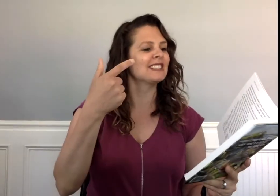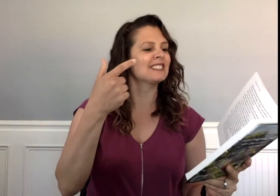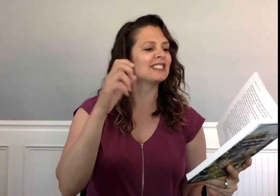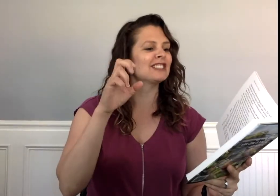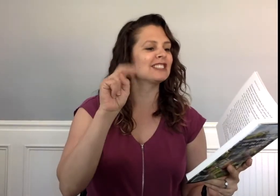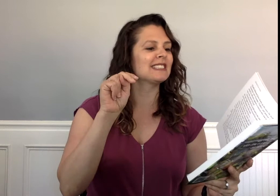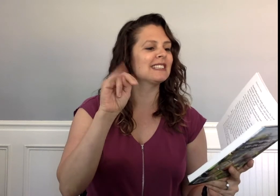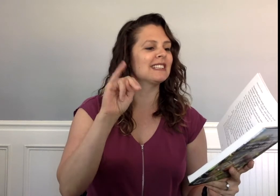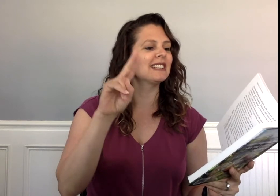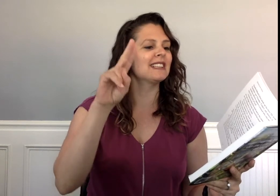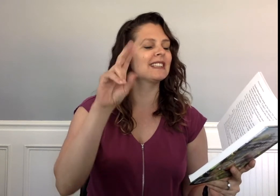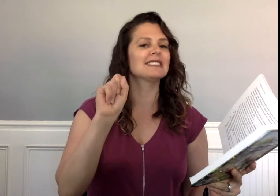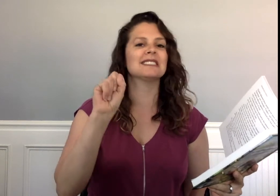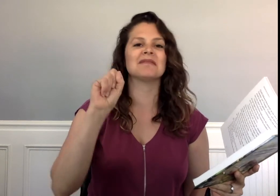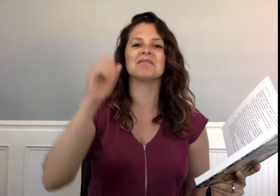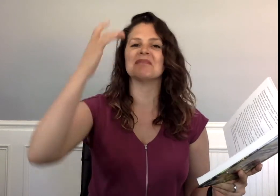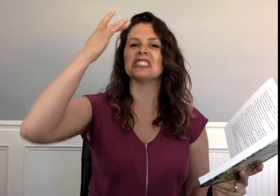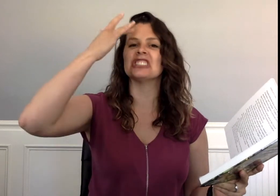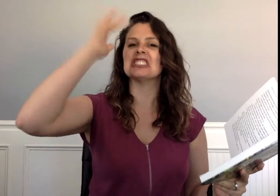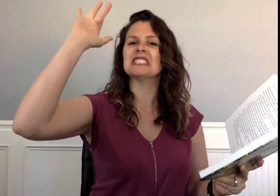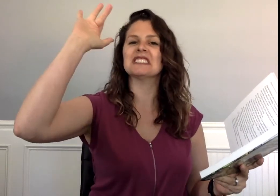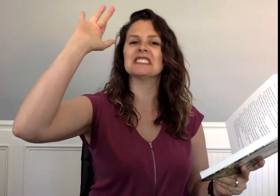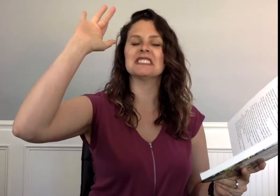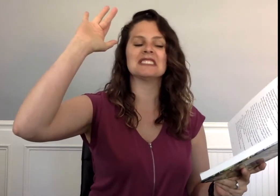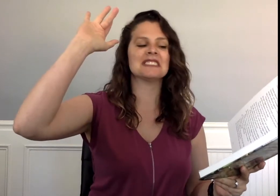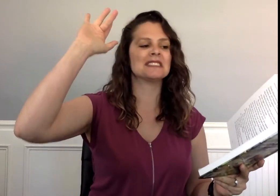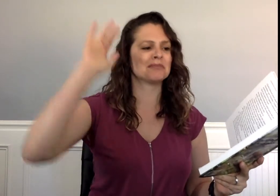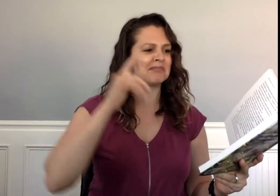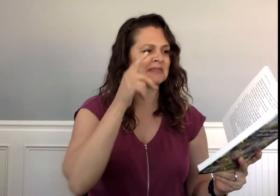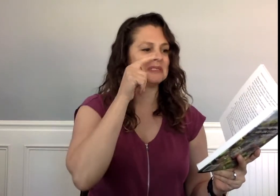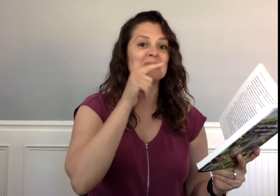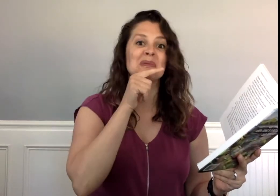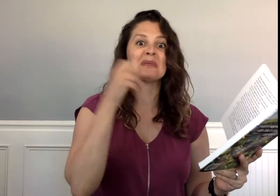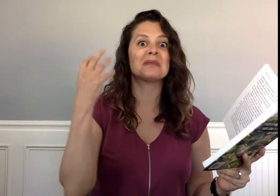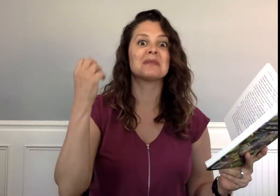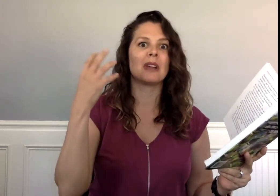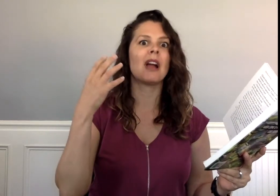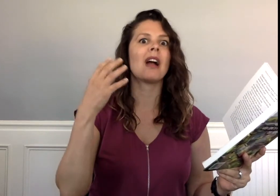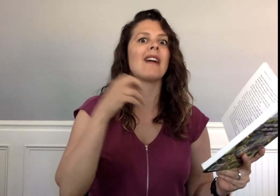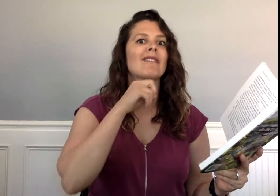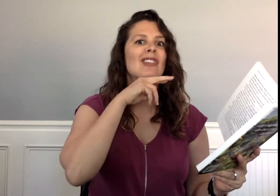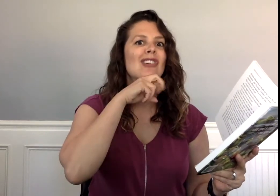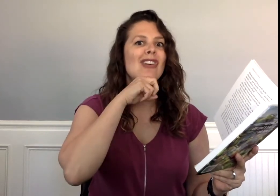G-E-N-I-U-S Genius. Who signed that? It's Frog!